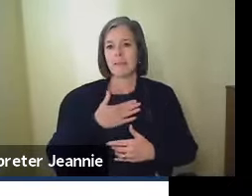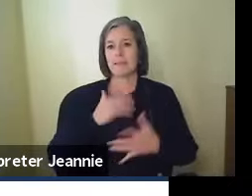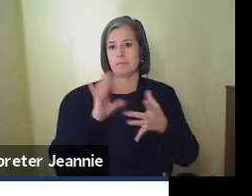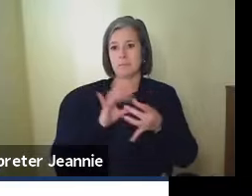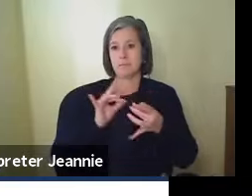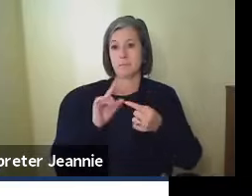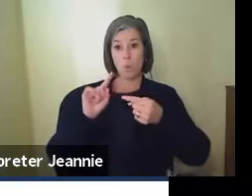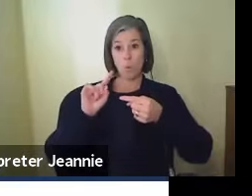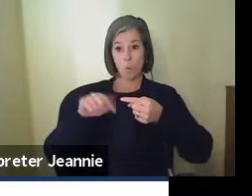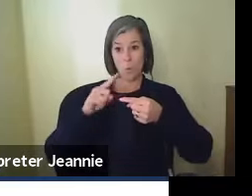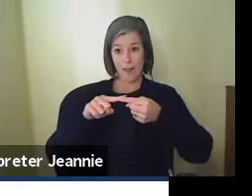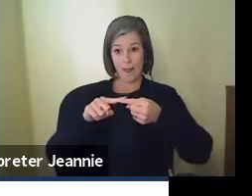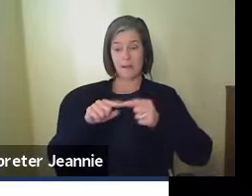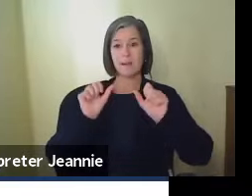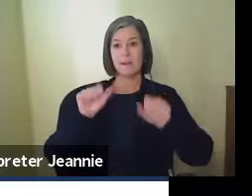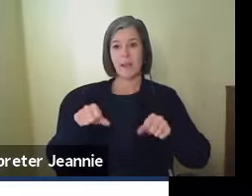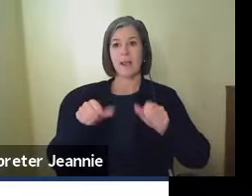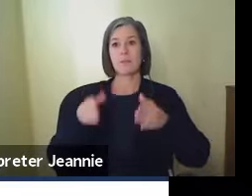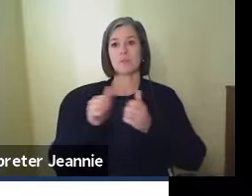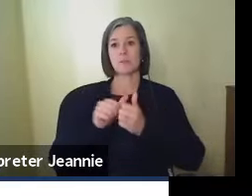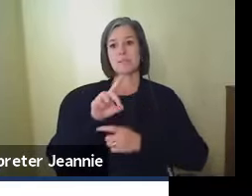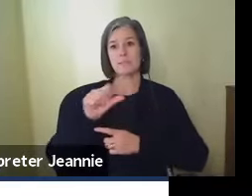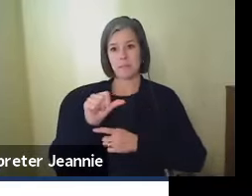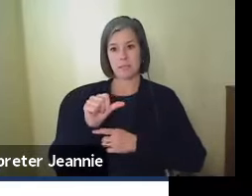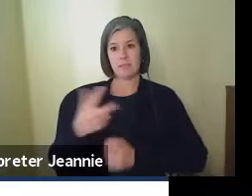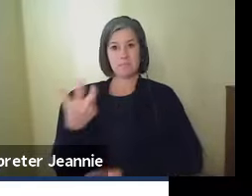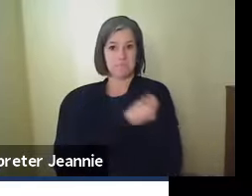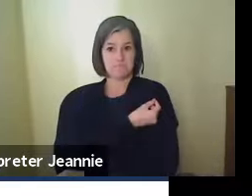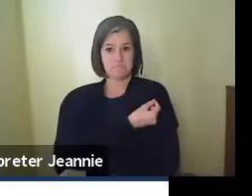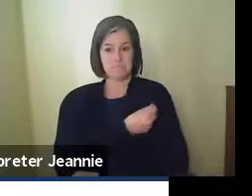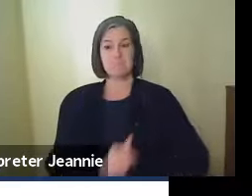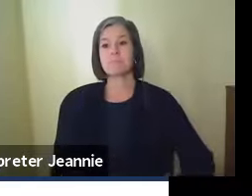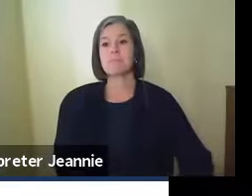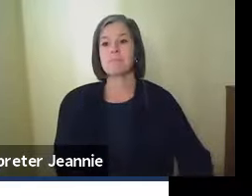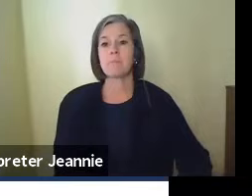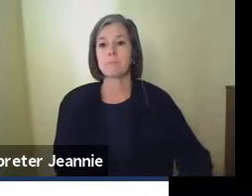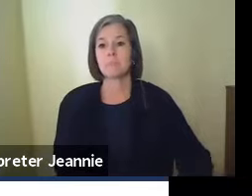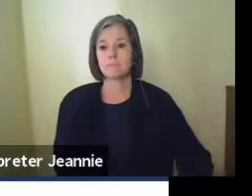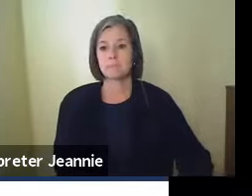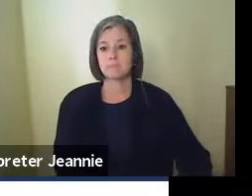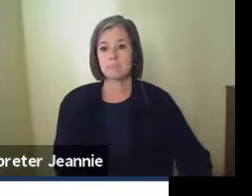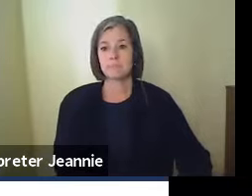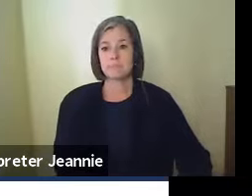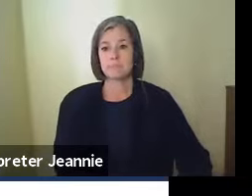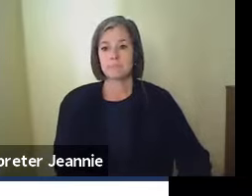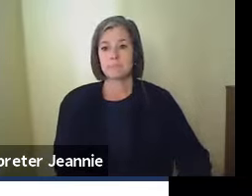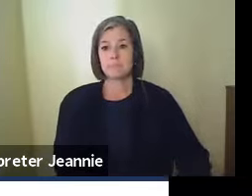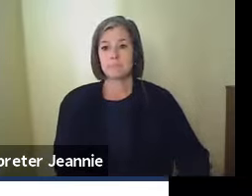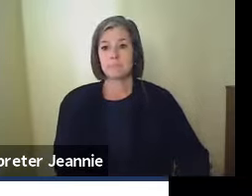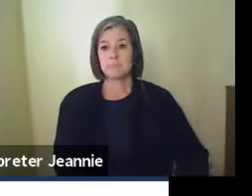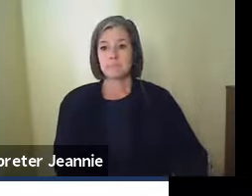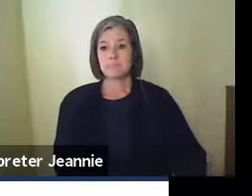can a person with disabilities get the vaccine? >>